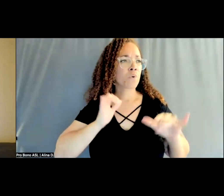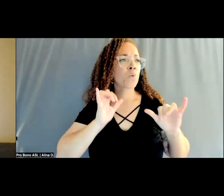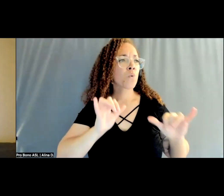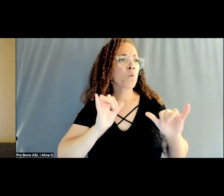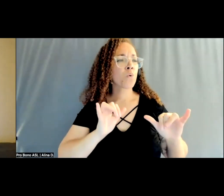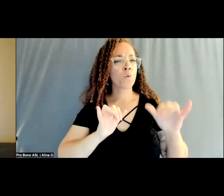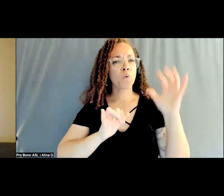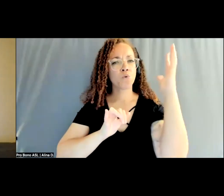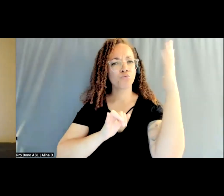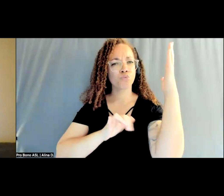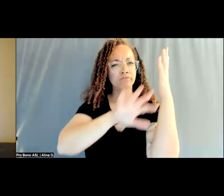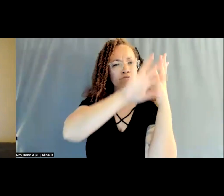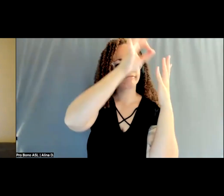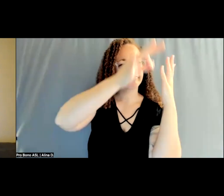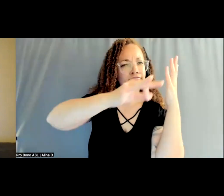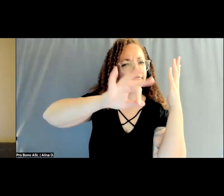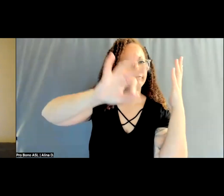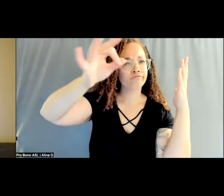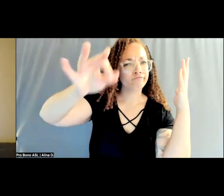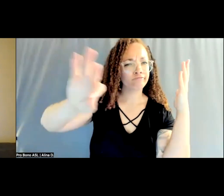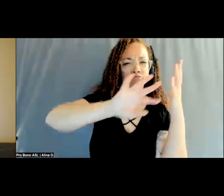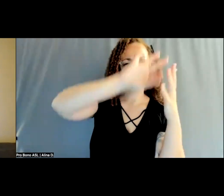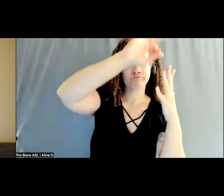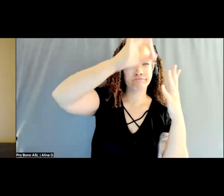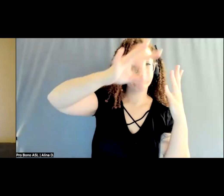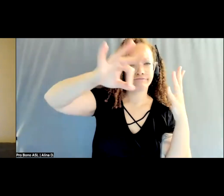for our necks. & the trees— they seem to feel our hands